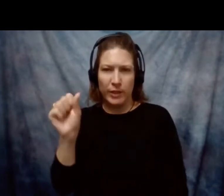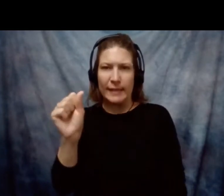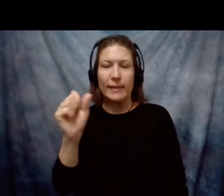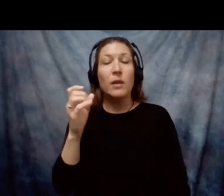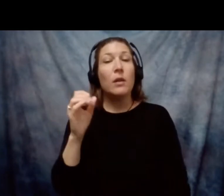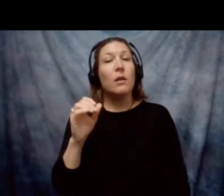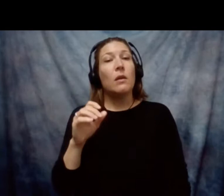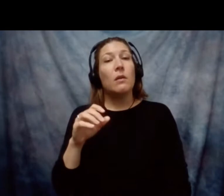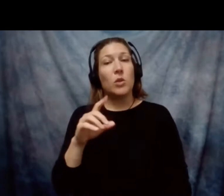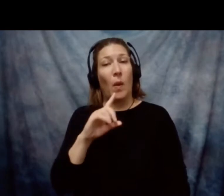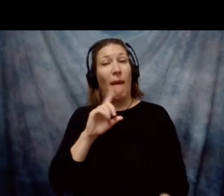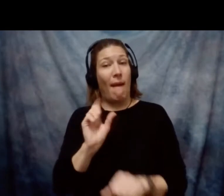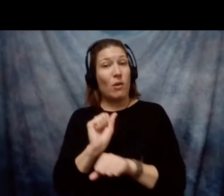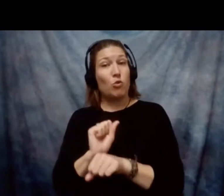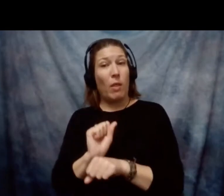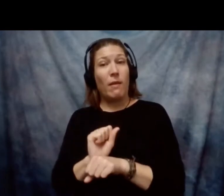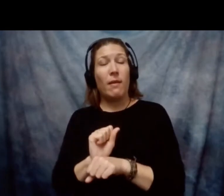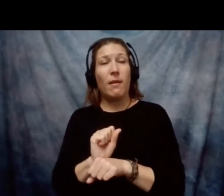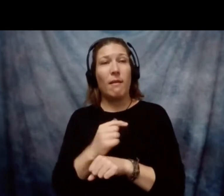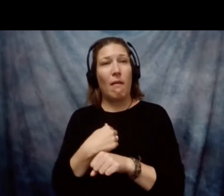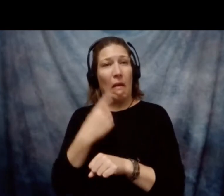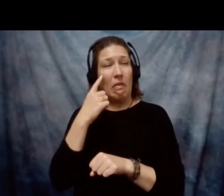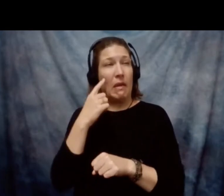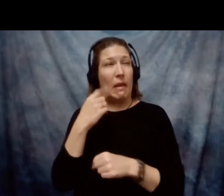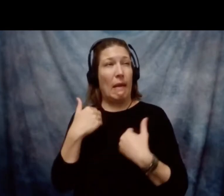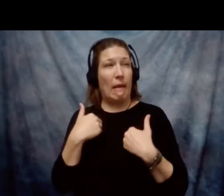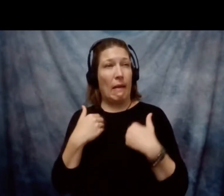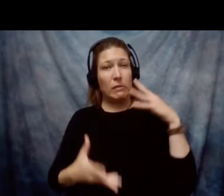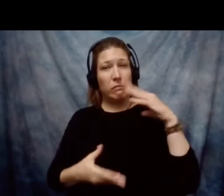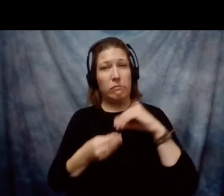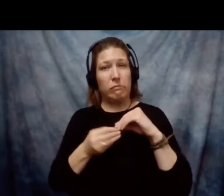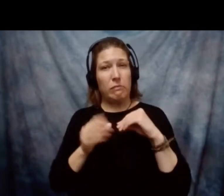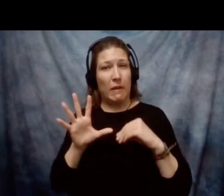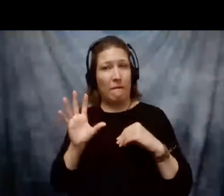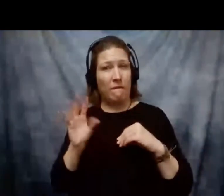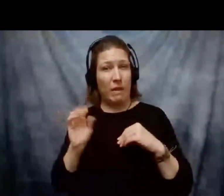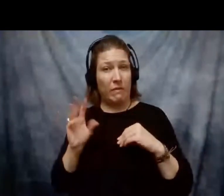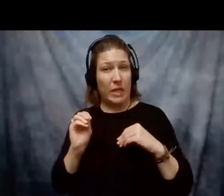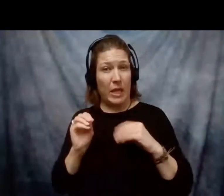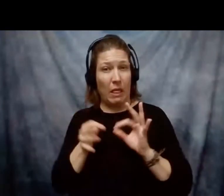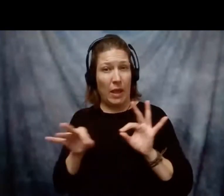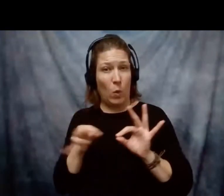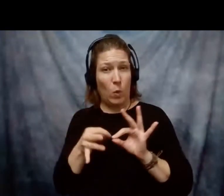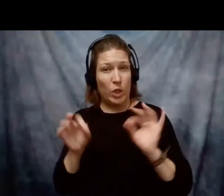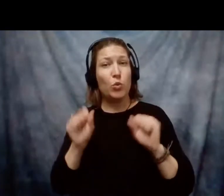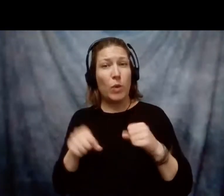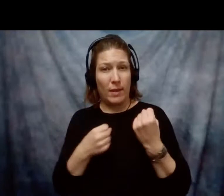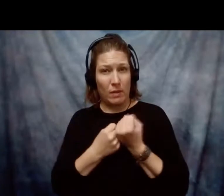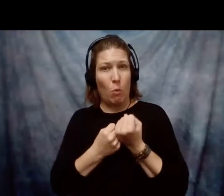to say about 50 different languages that you can support on microsoft translator as well as through